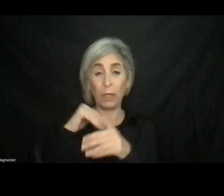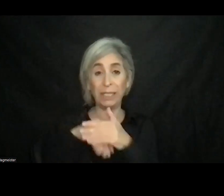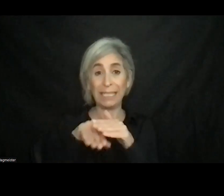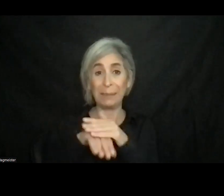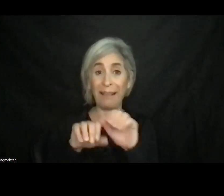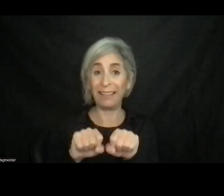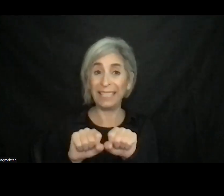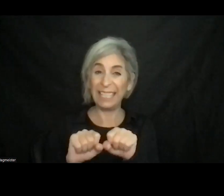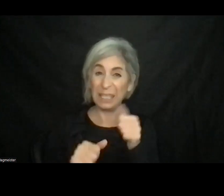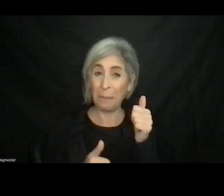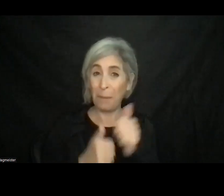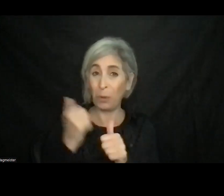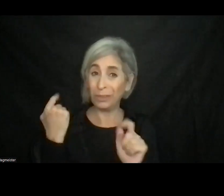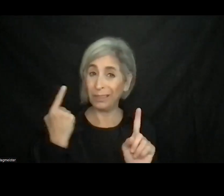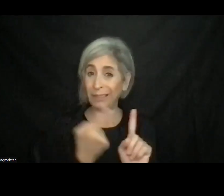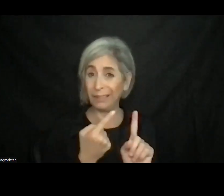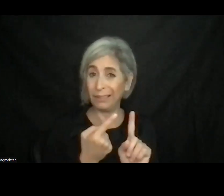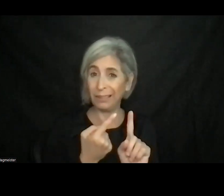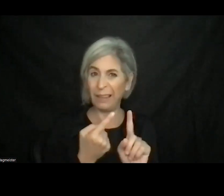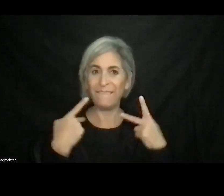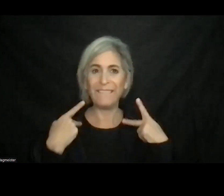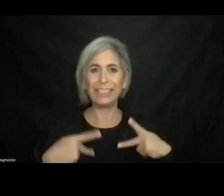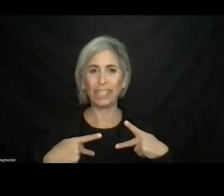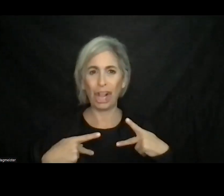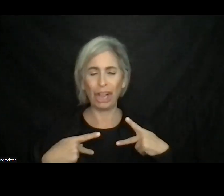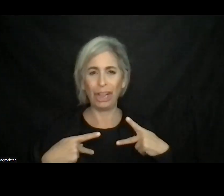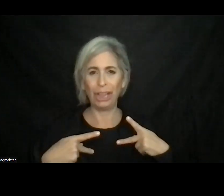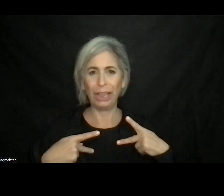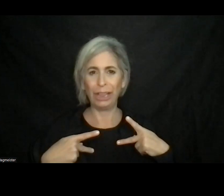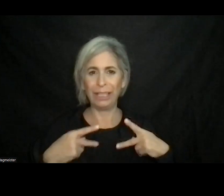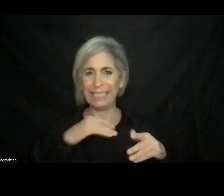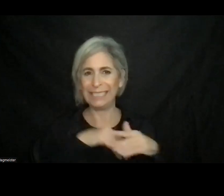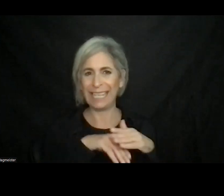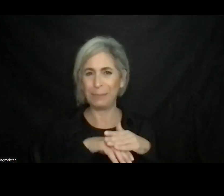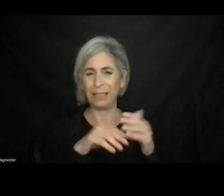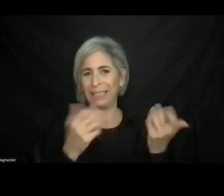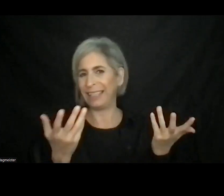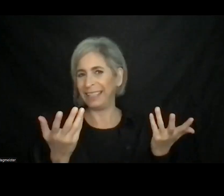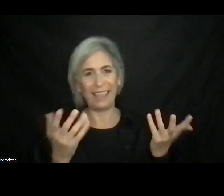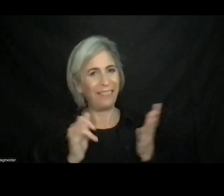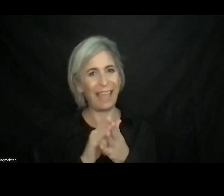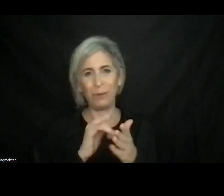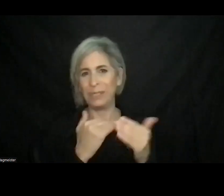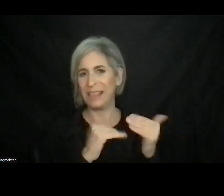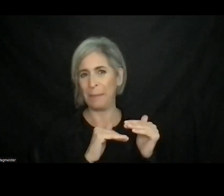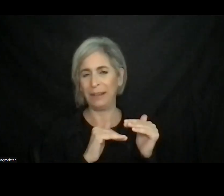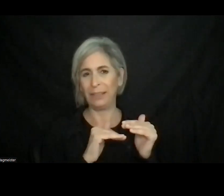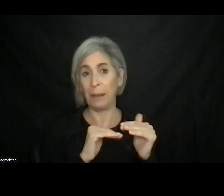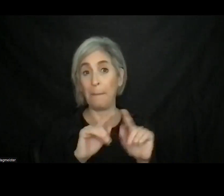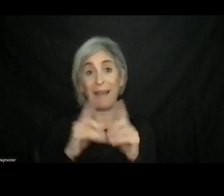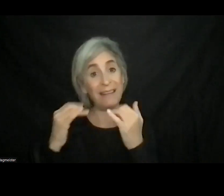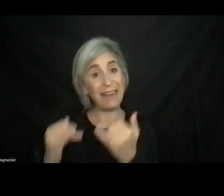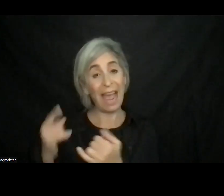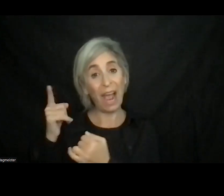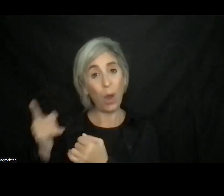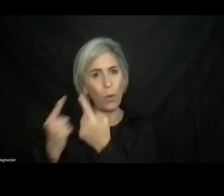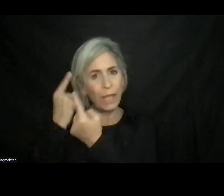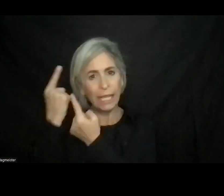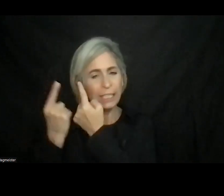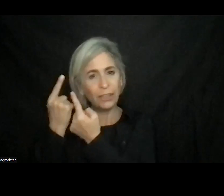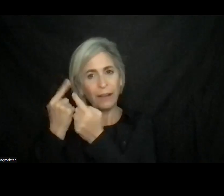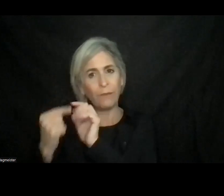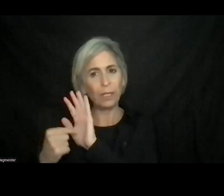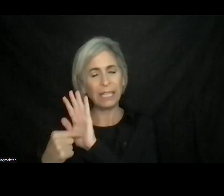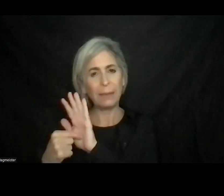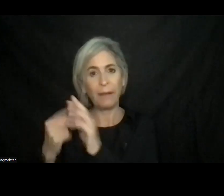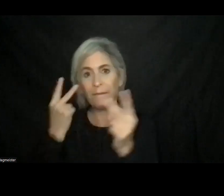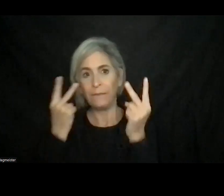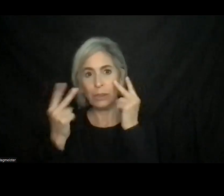mainly physical accessibility. And consider, for instance, visual contrast. I think it is very